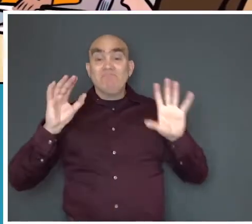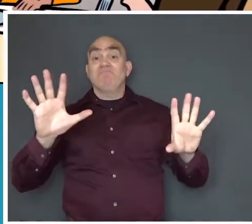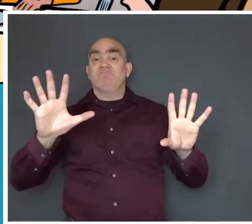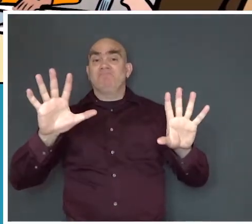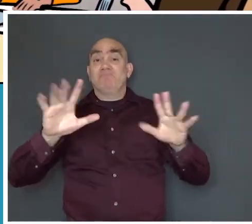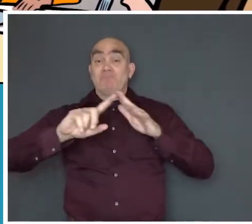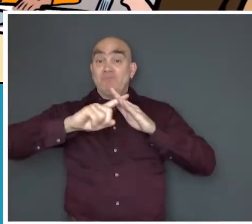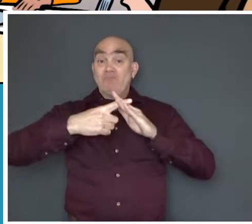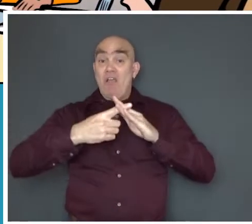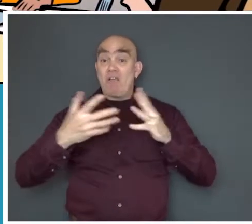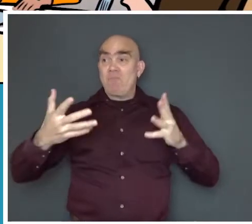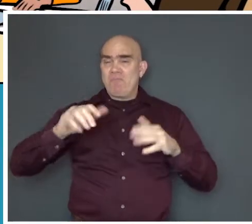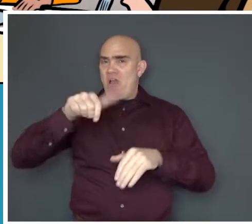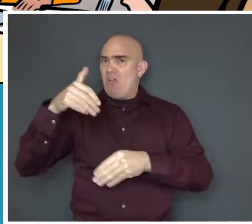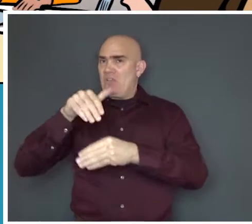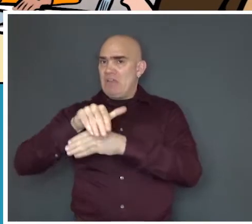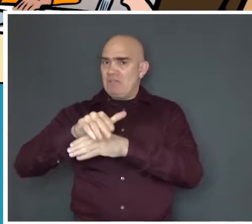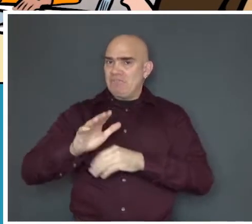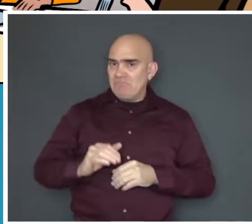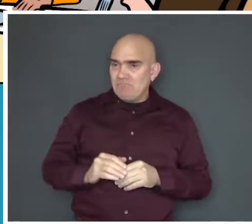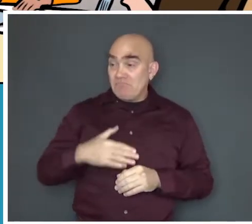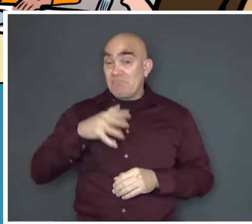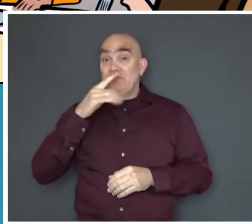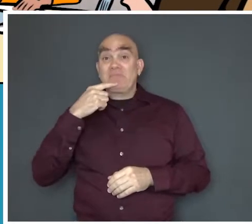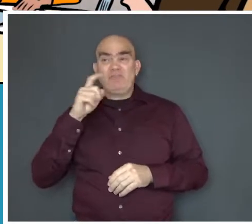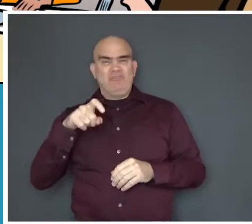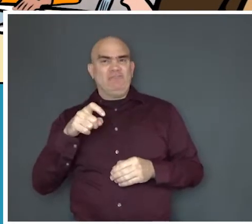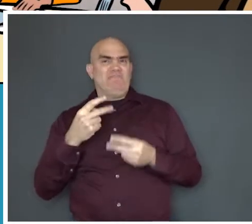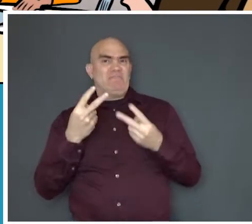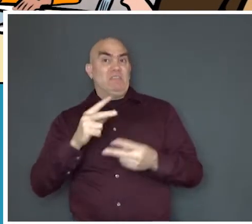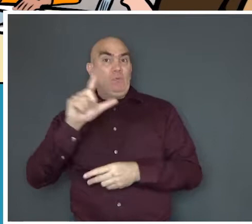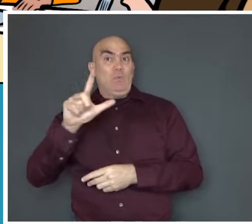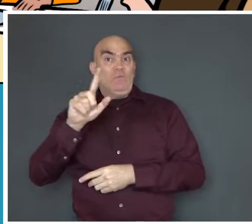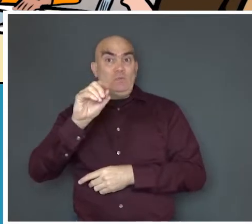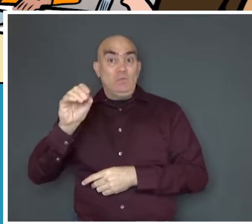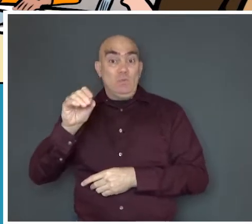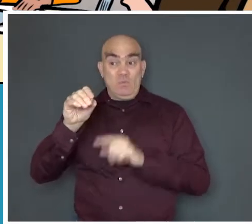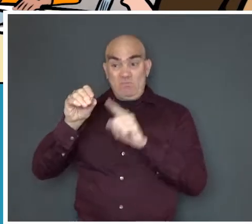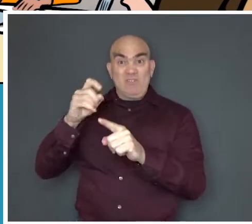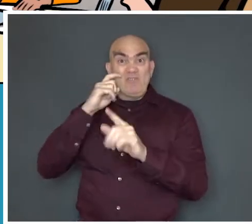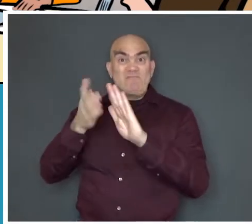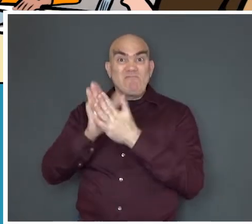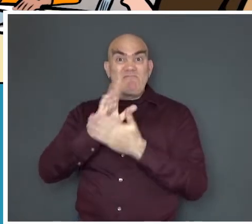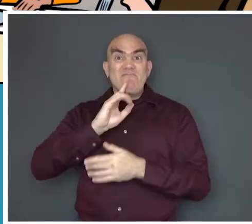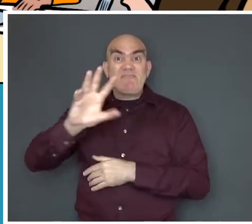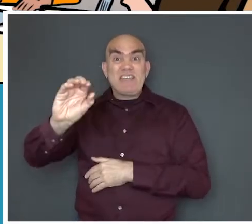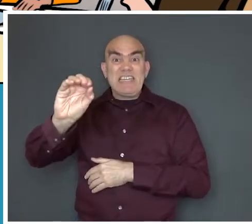[Annie] It all started the other night. My mom said we should visit the Louisville Zoo. It just turned 50 years old,